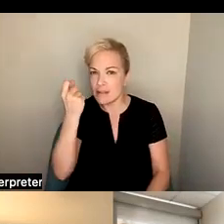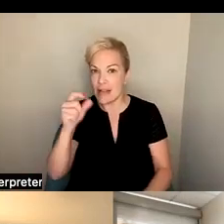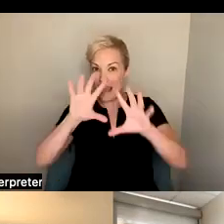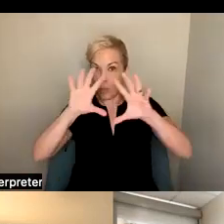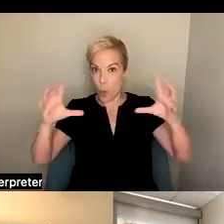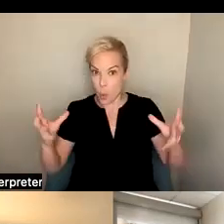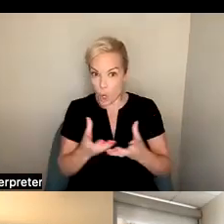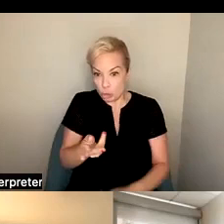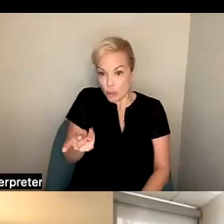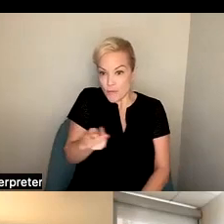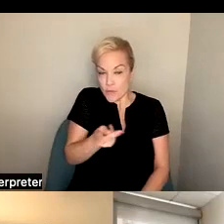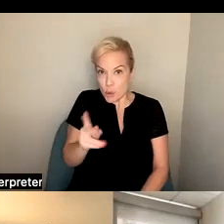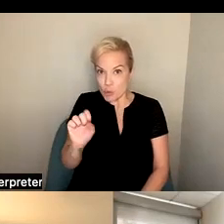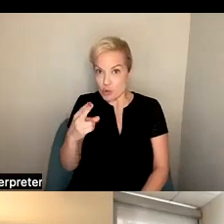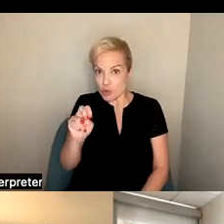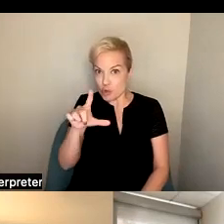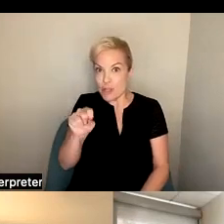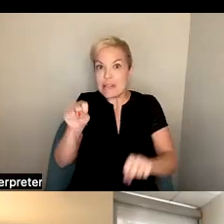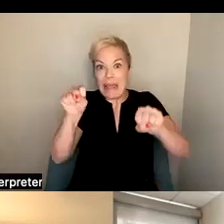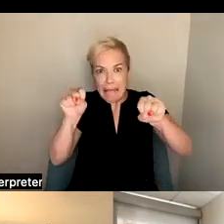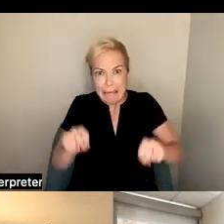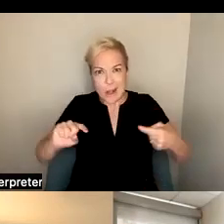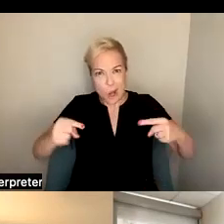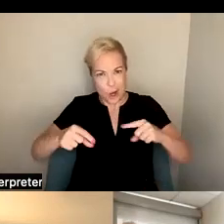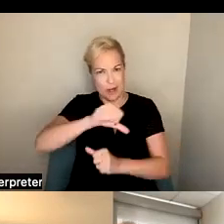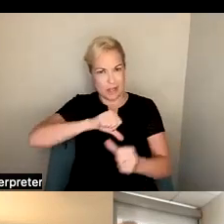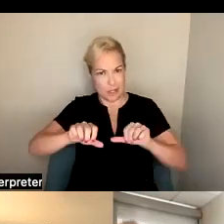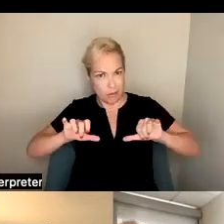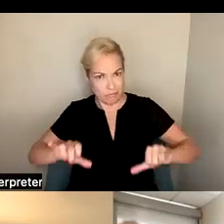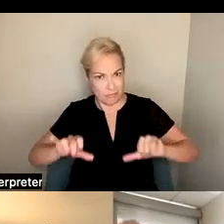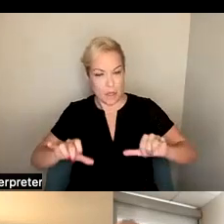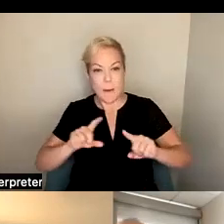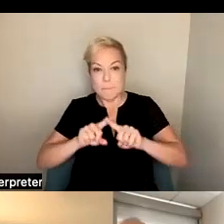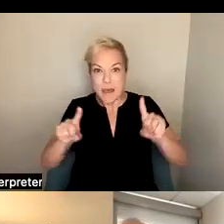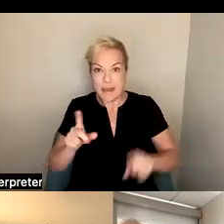or destroy each other and yet they come together in this way of using reason, within the Great Law,